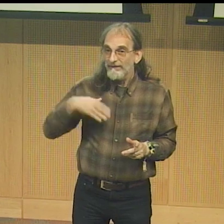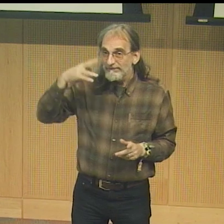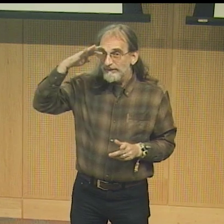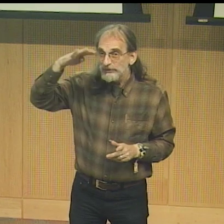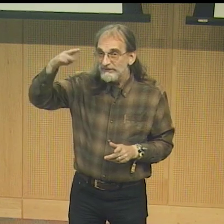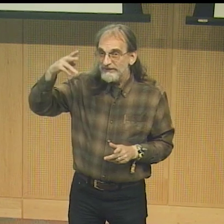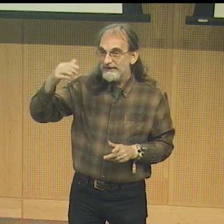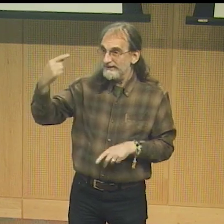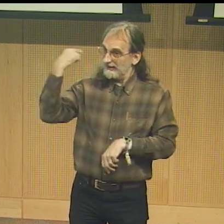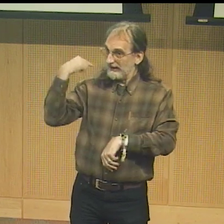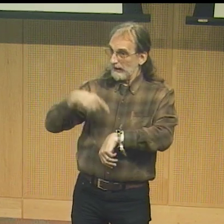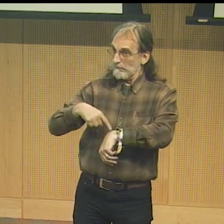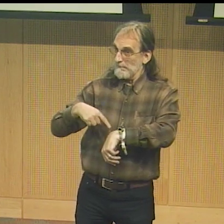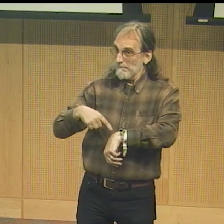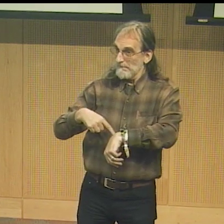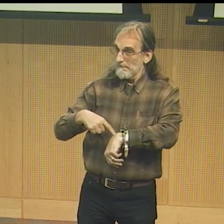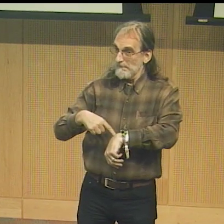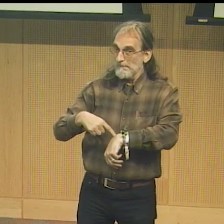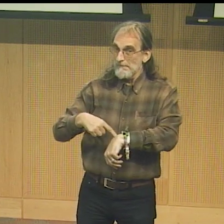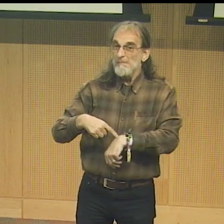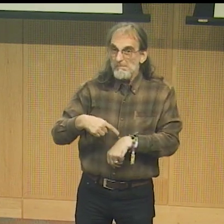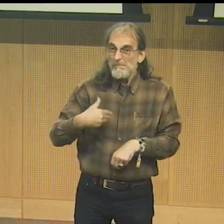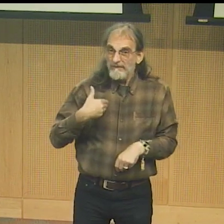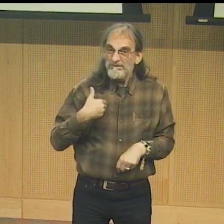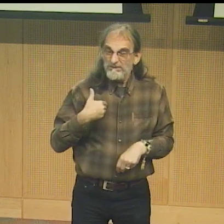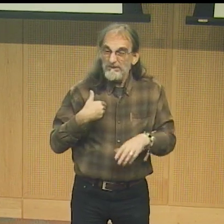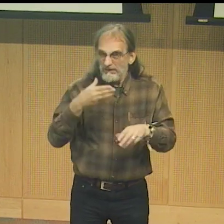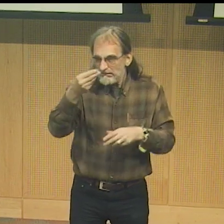We experience oppression from that.